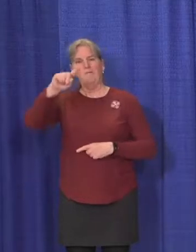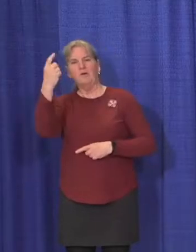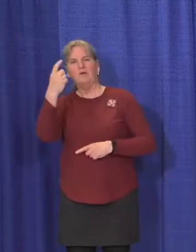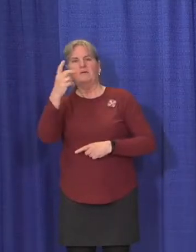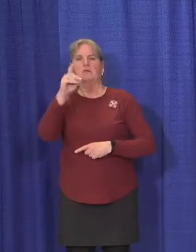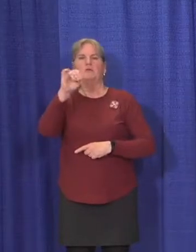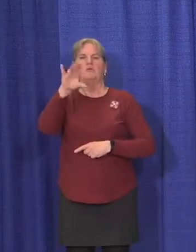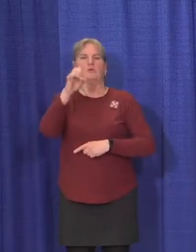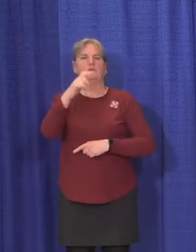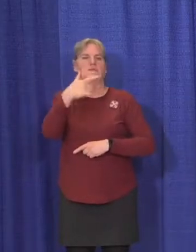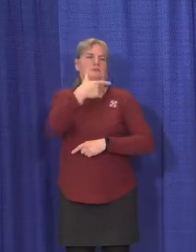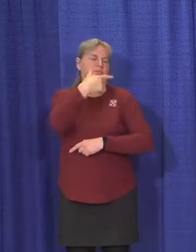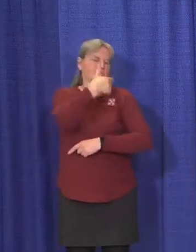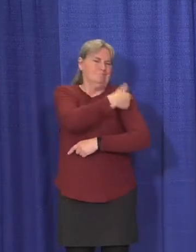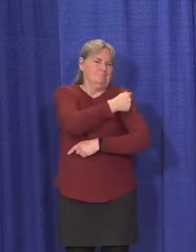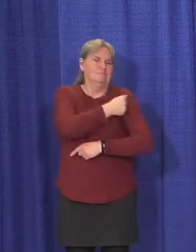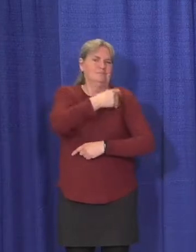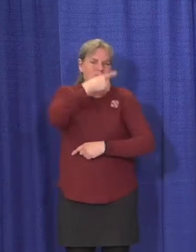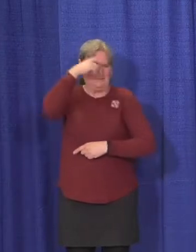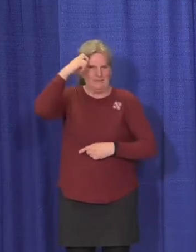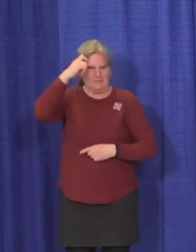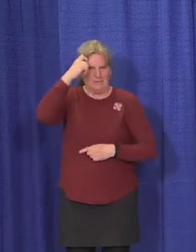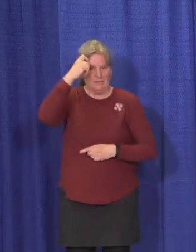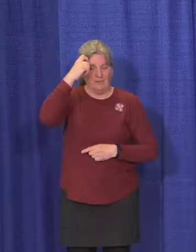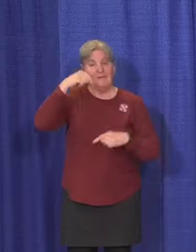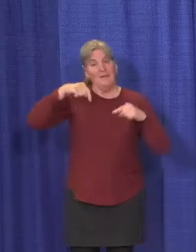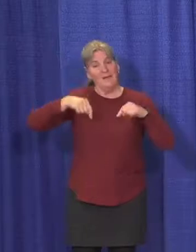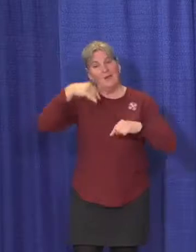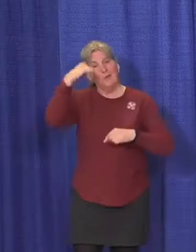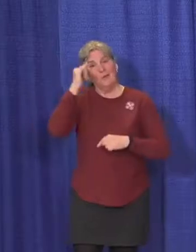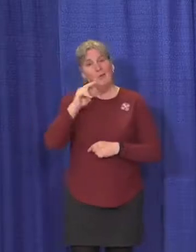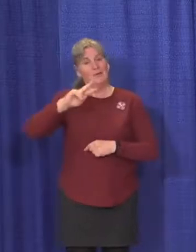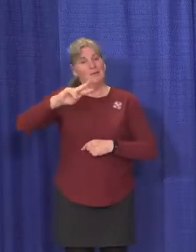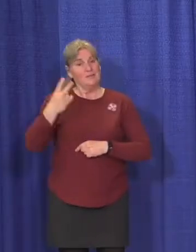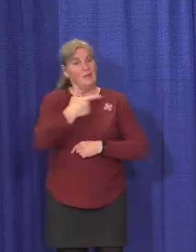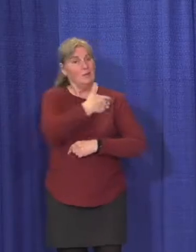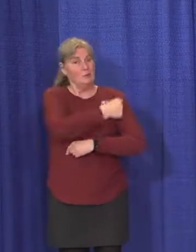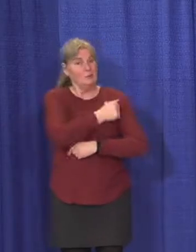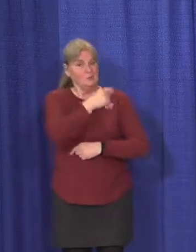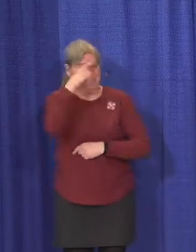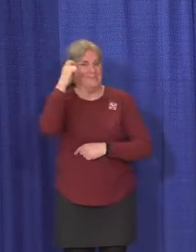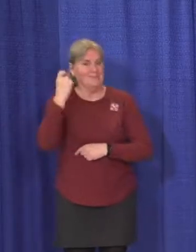dose summer. In that the Yukon we will be able to enjoy a second dose